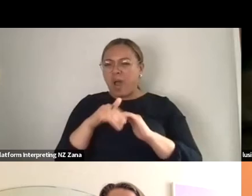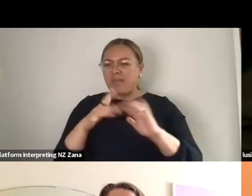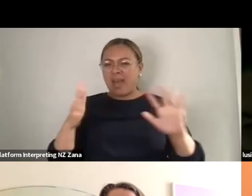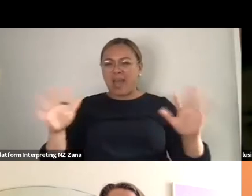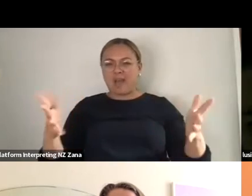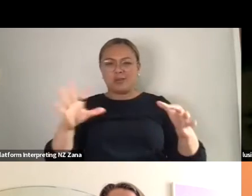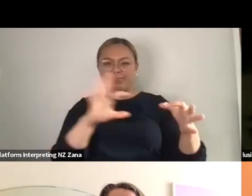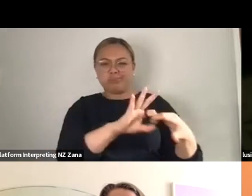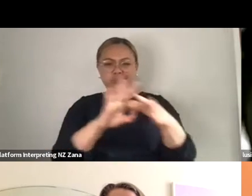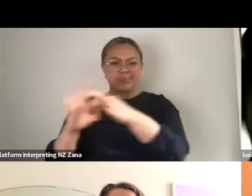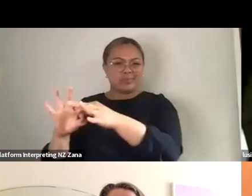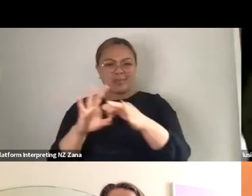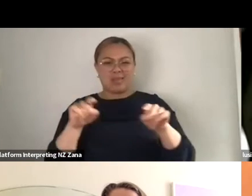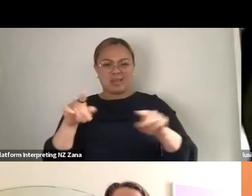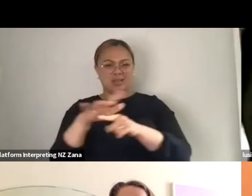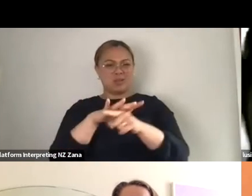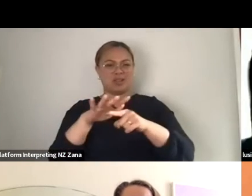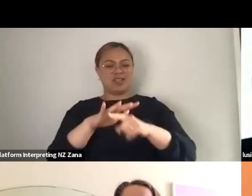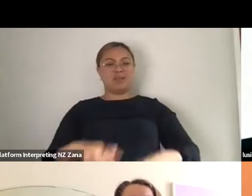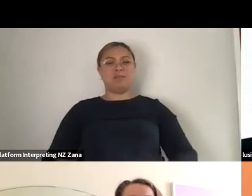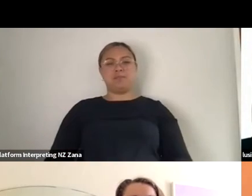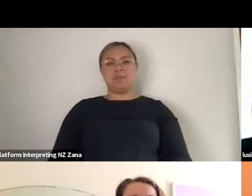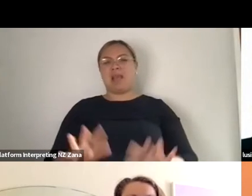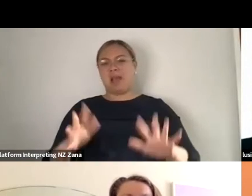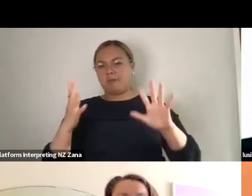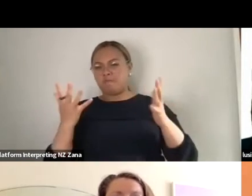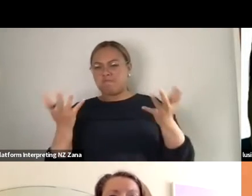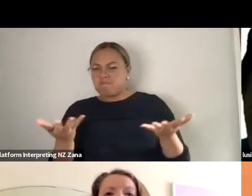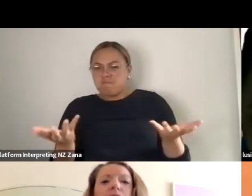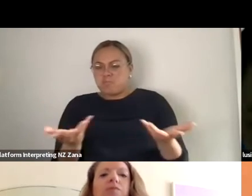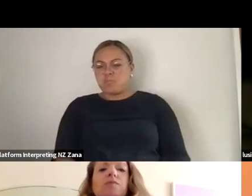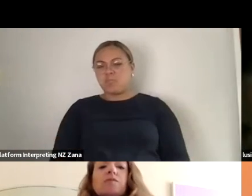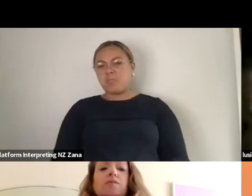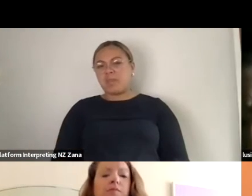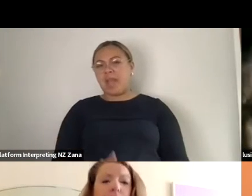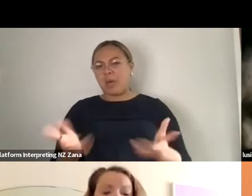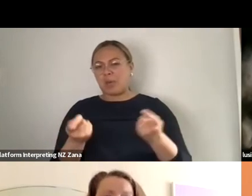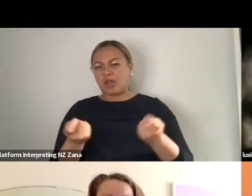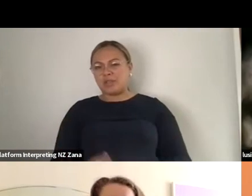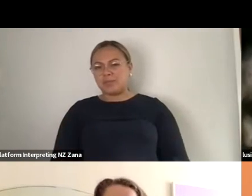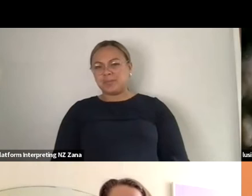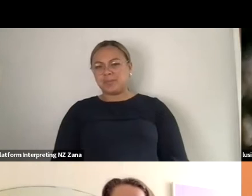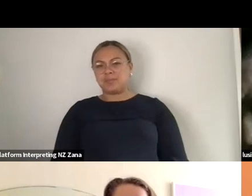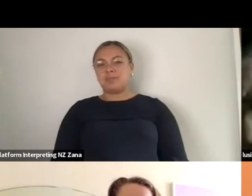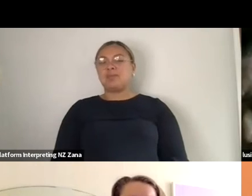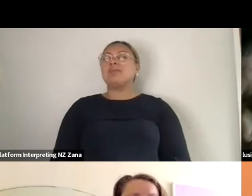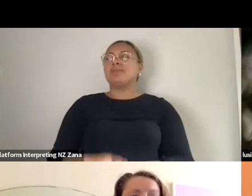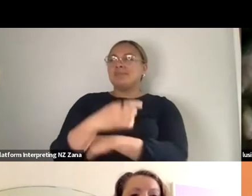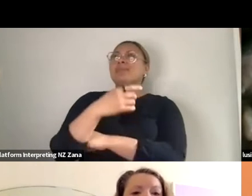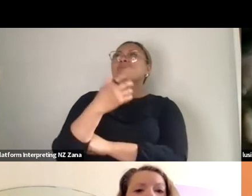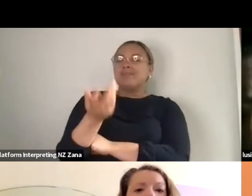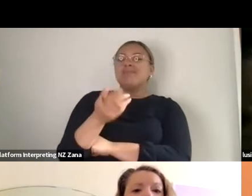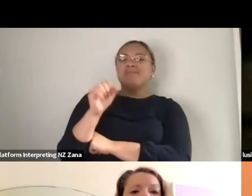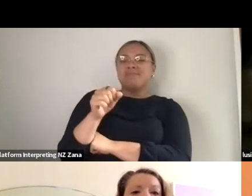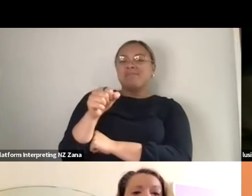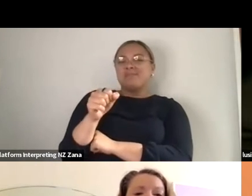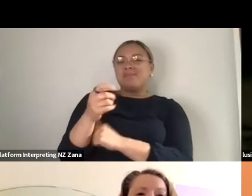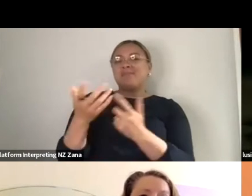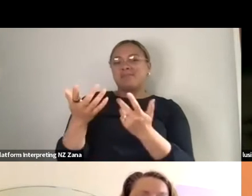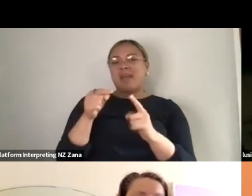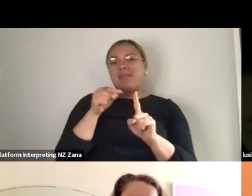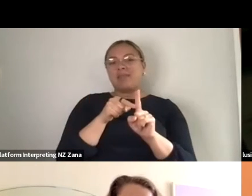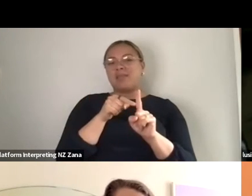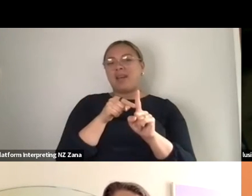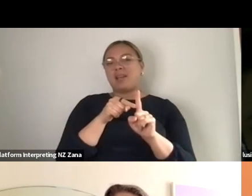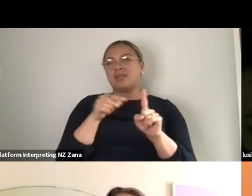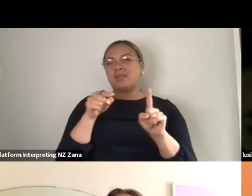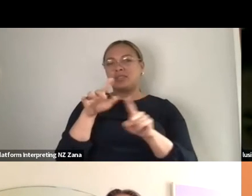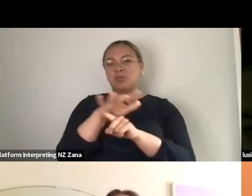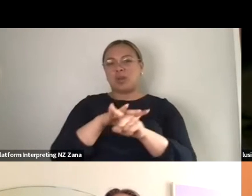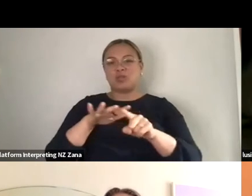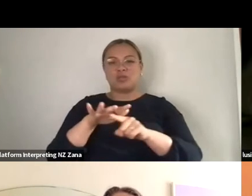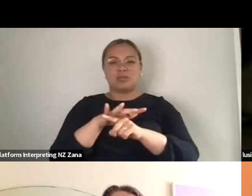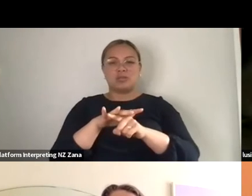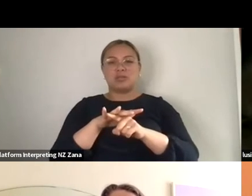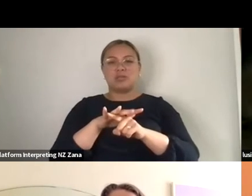Yeah I think that's - again that's often about having found a good technical crew of our own